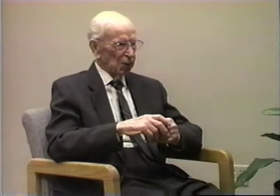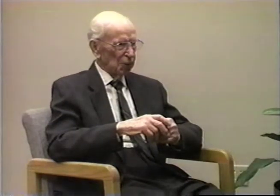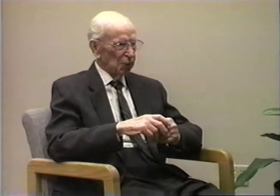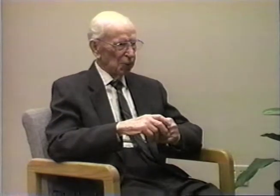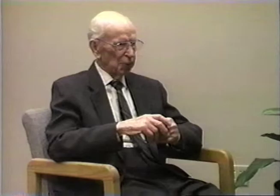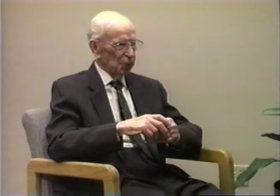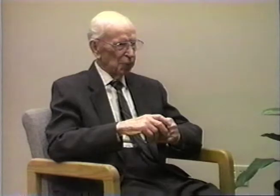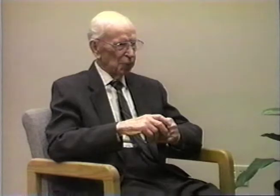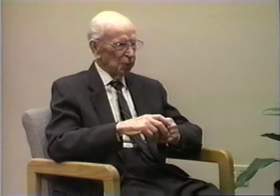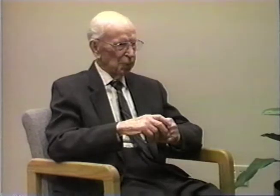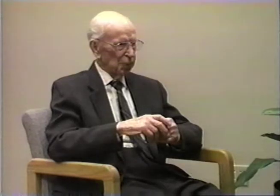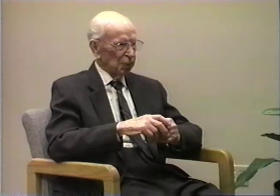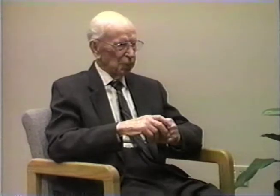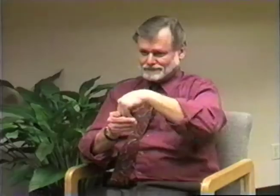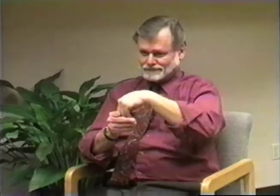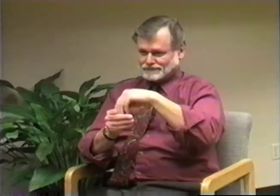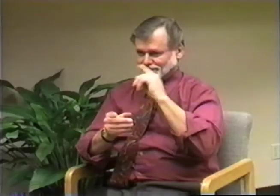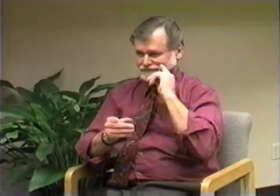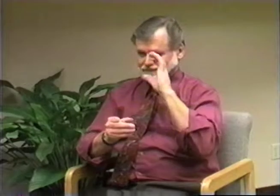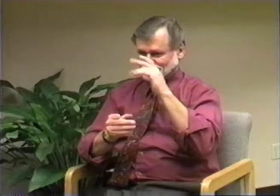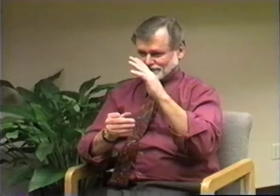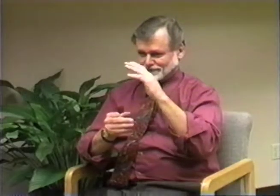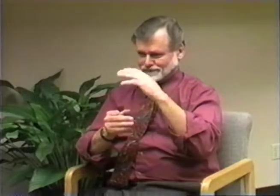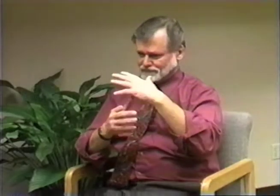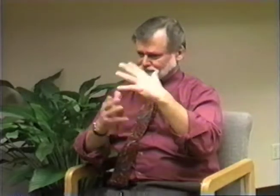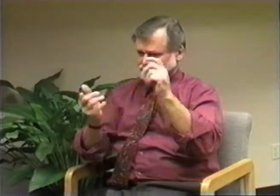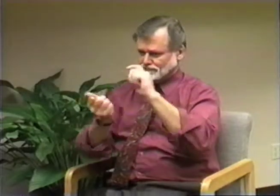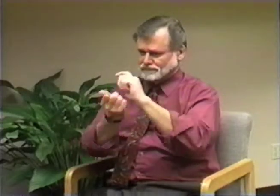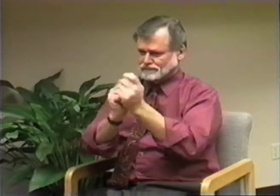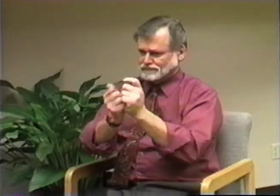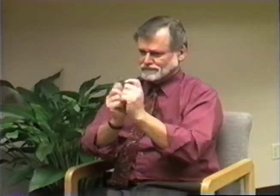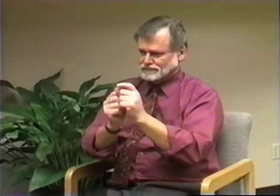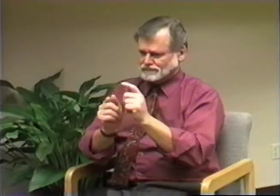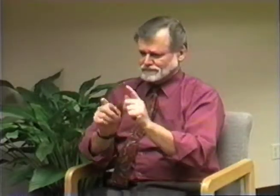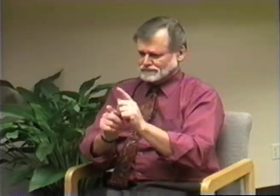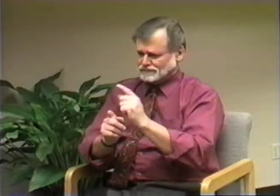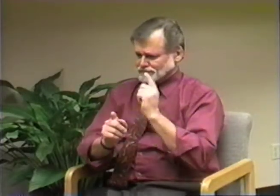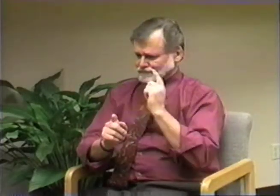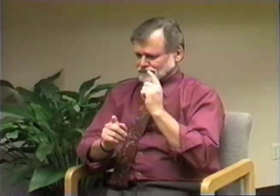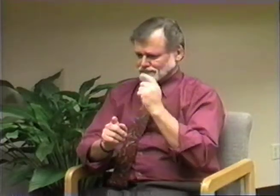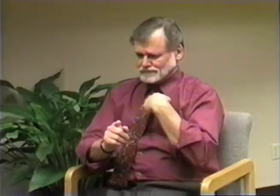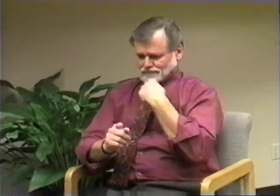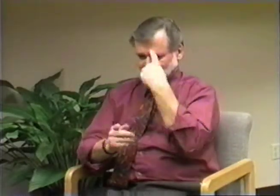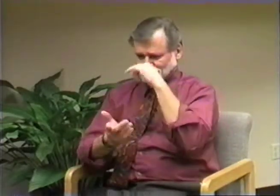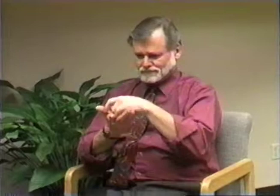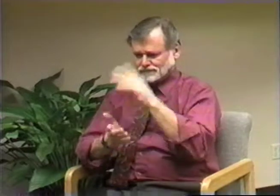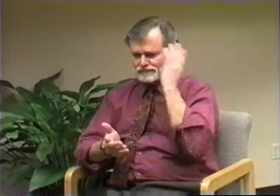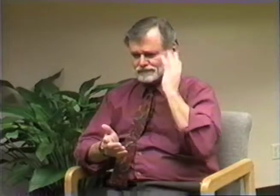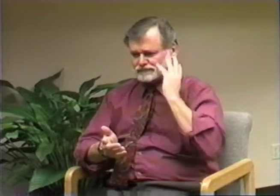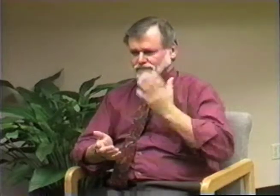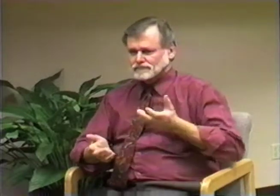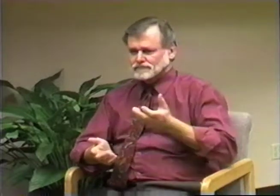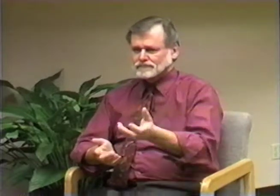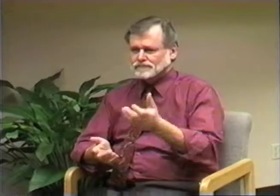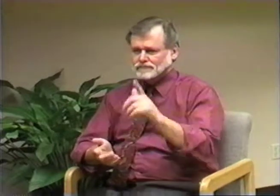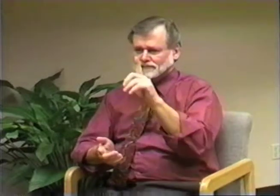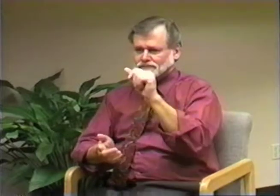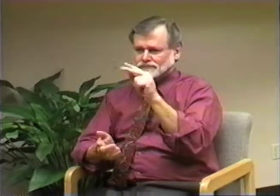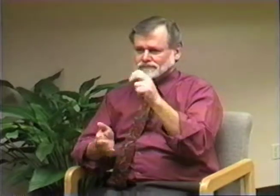There have been so many changes to Thompson Hall.